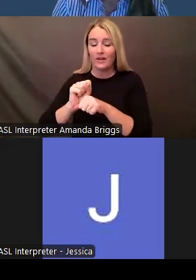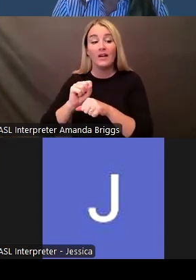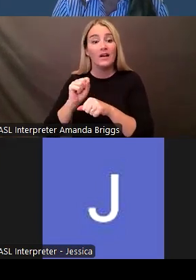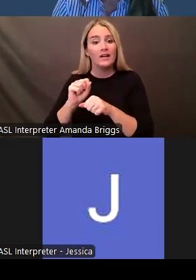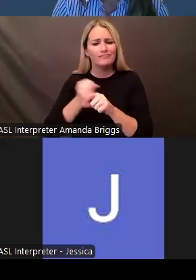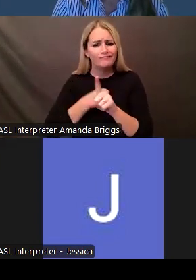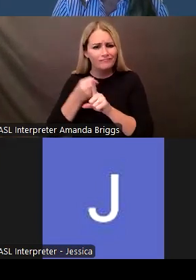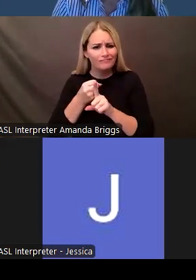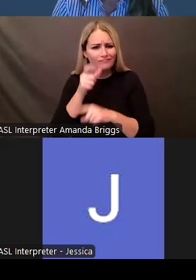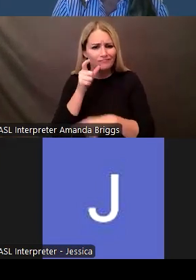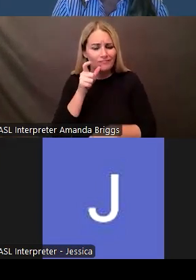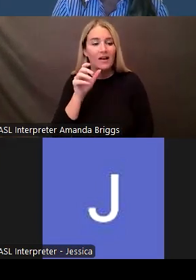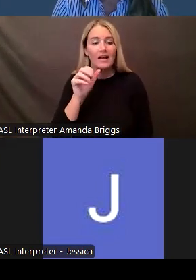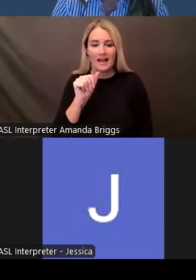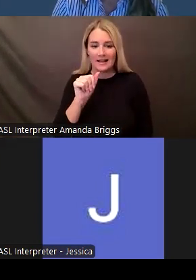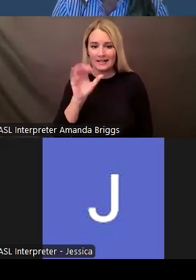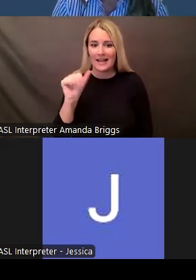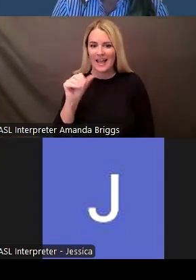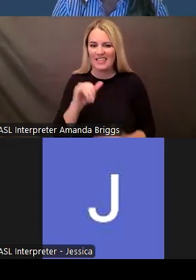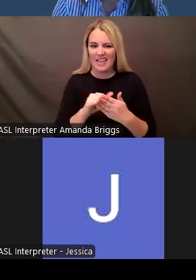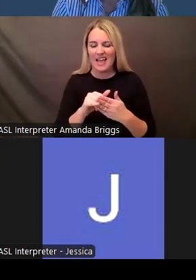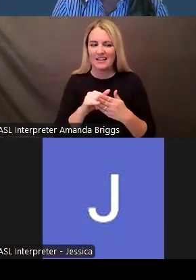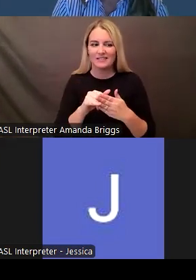ACA adult expansion population.